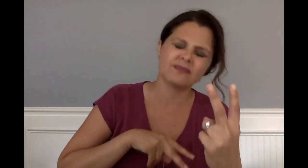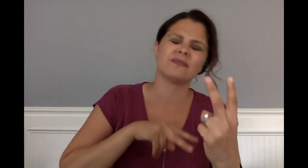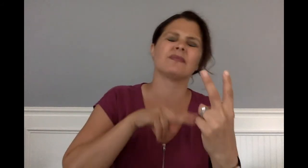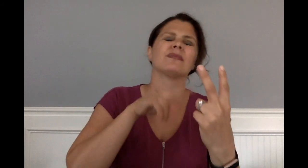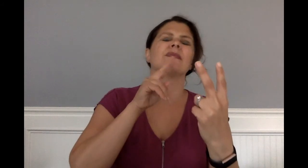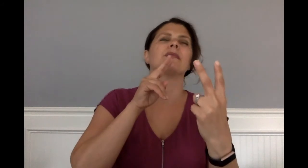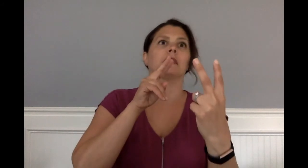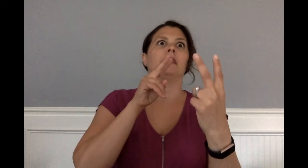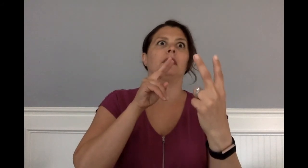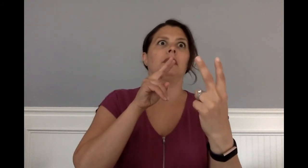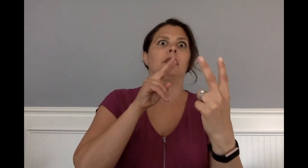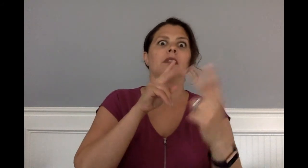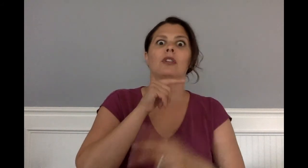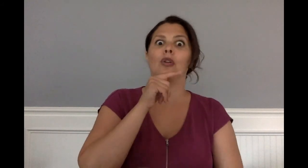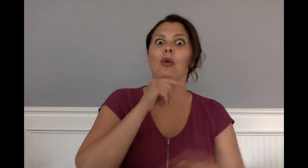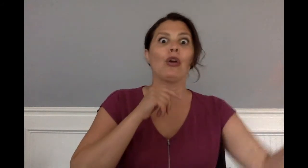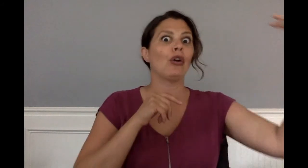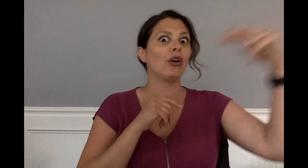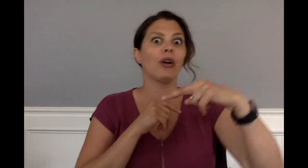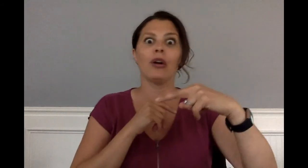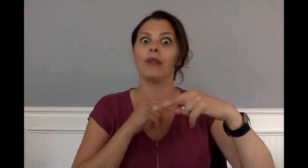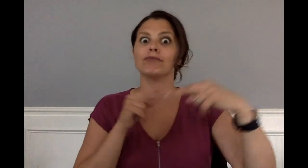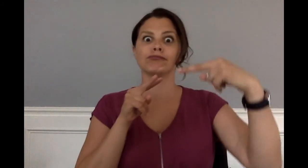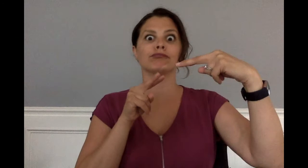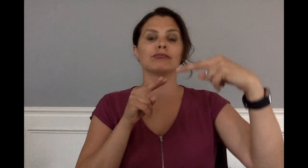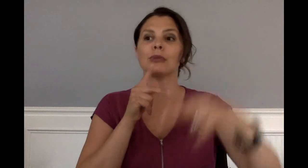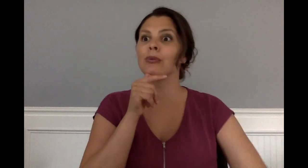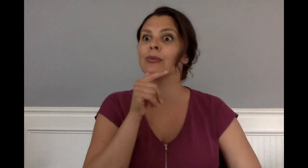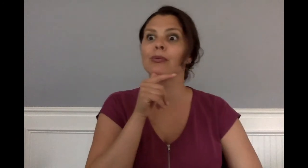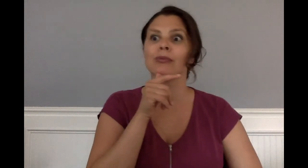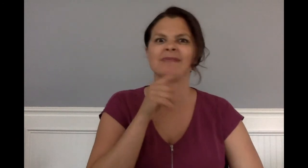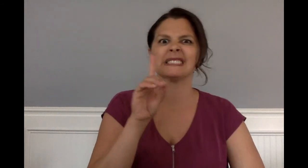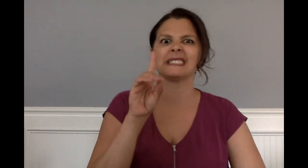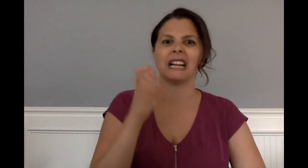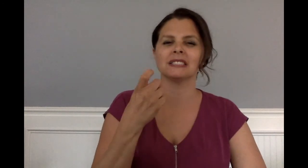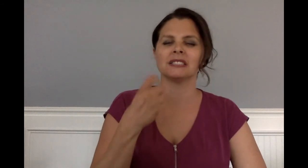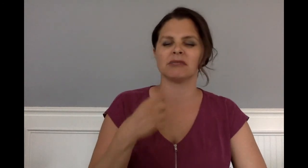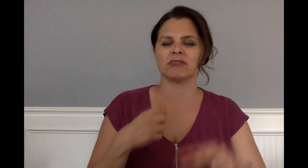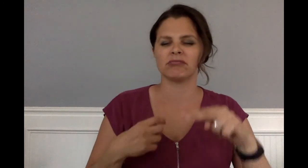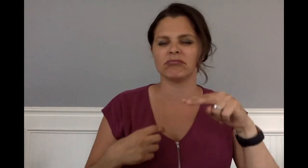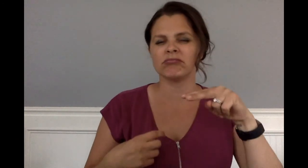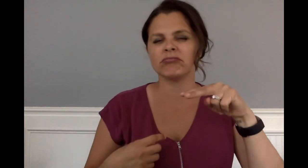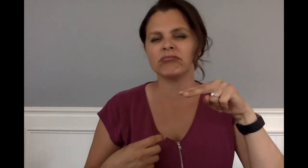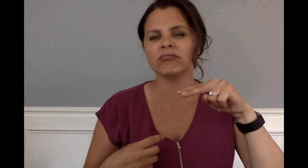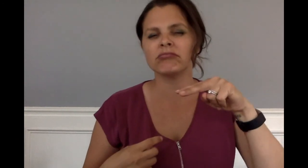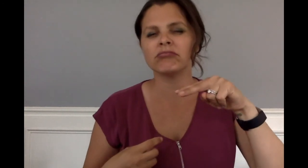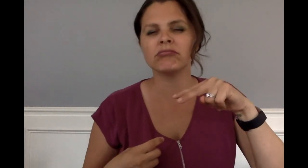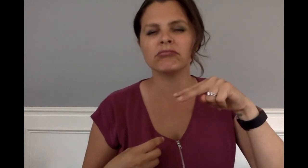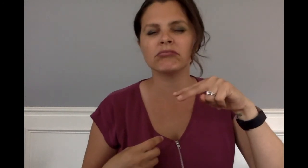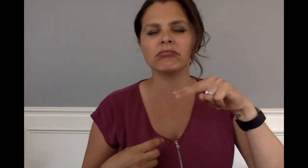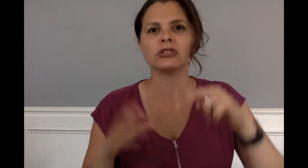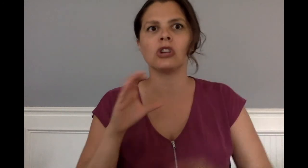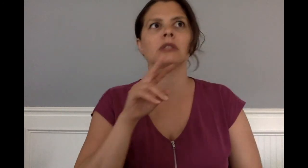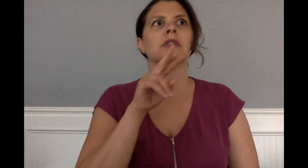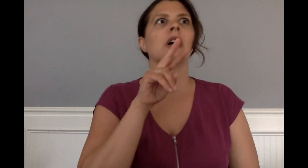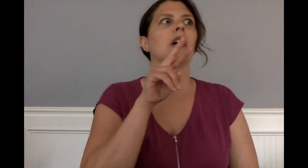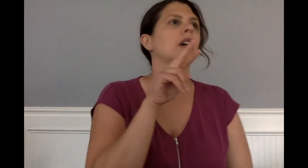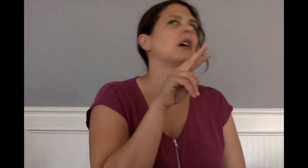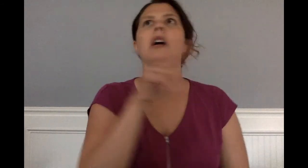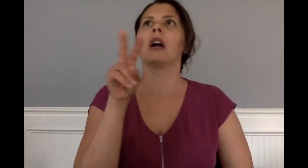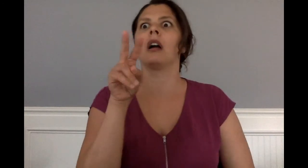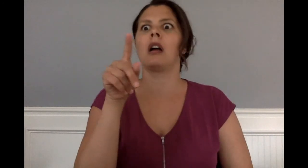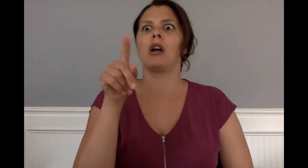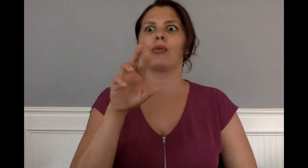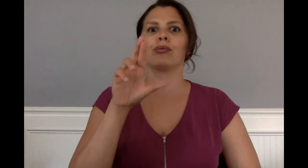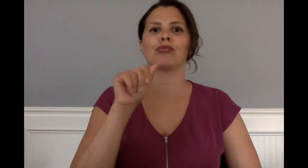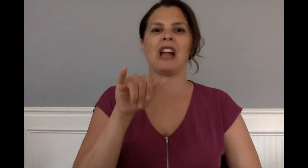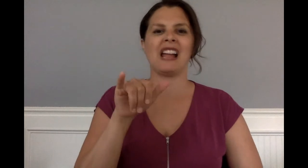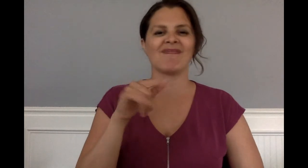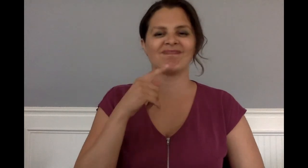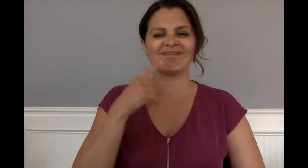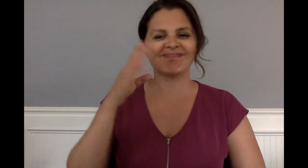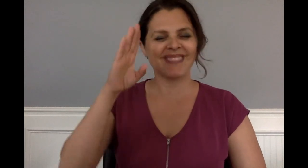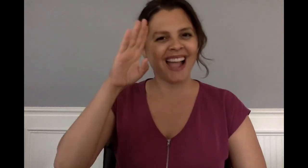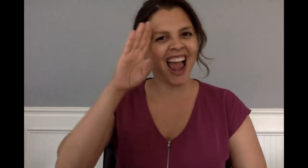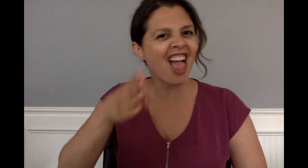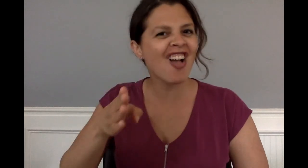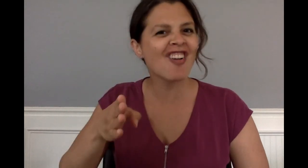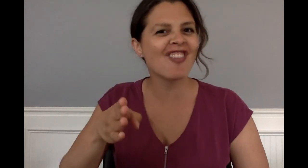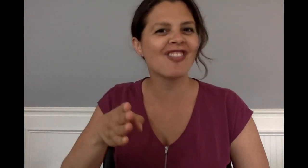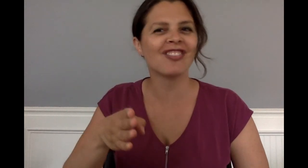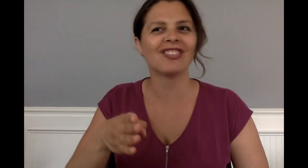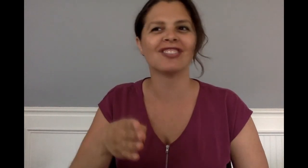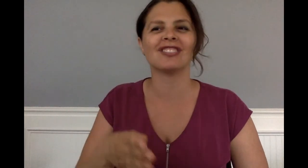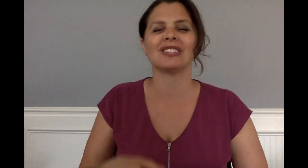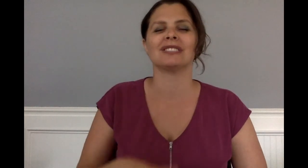Charlie looked up and stared into Dex’s cold eyes. “Hello,” Ray said.